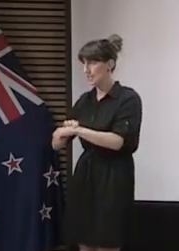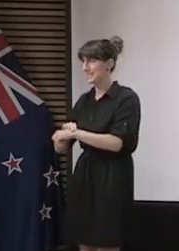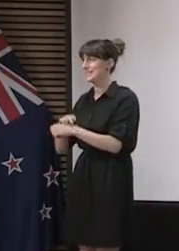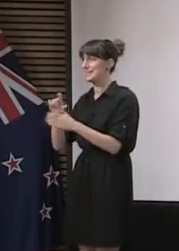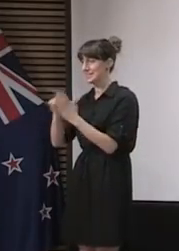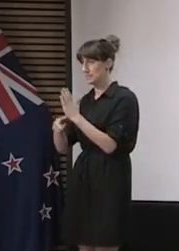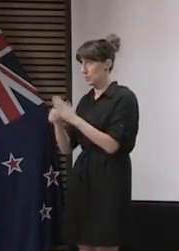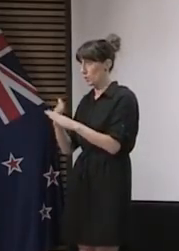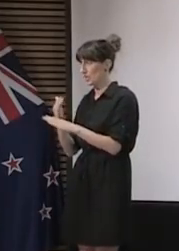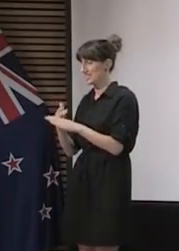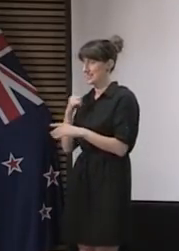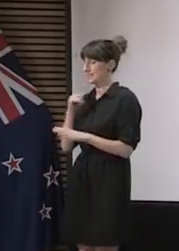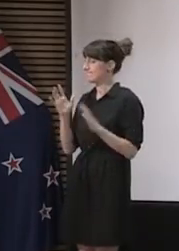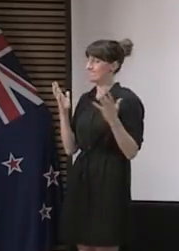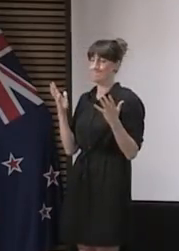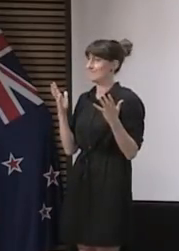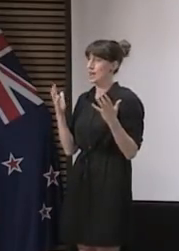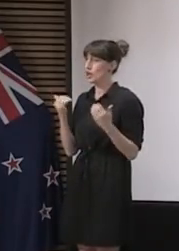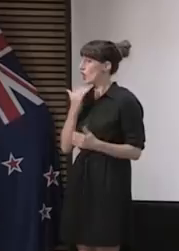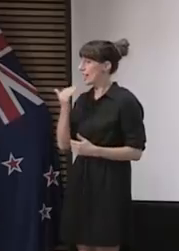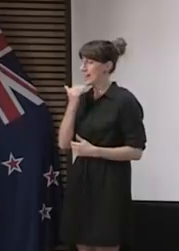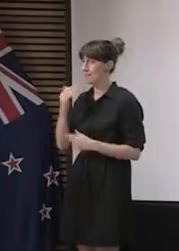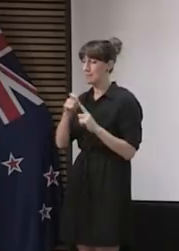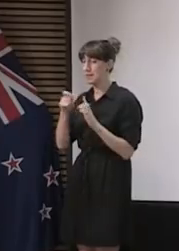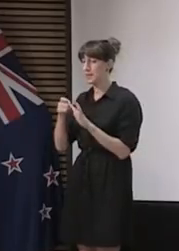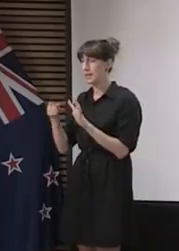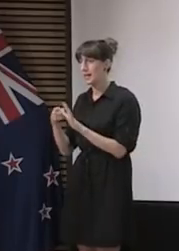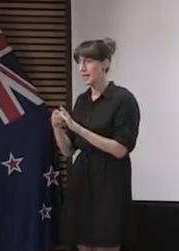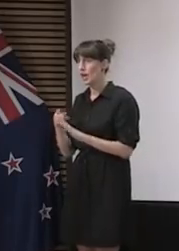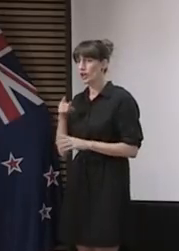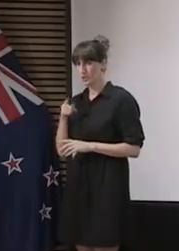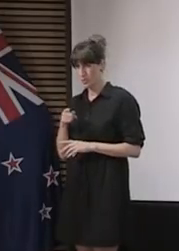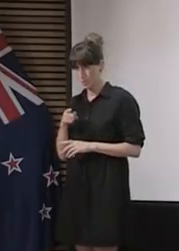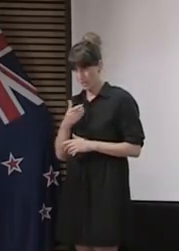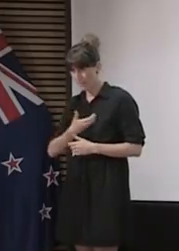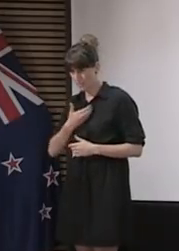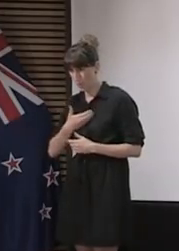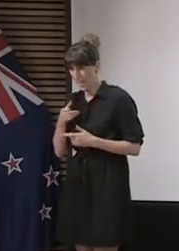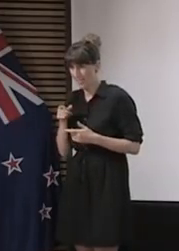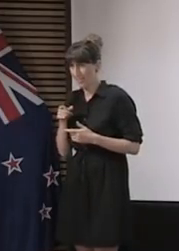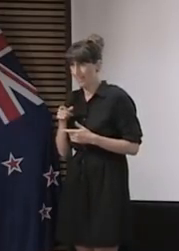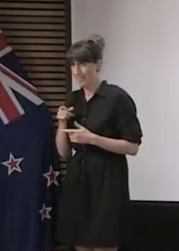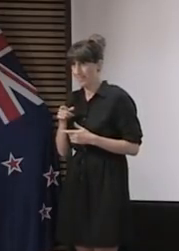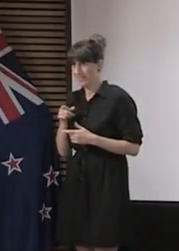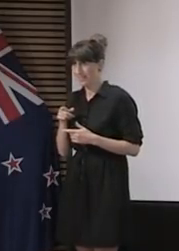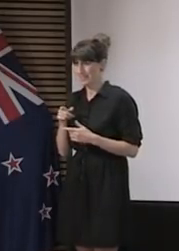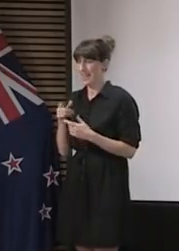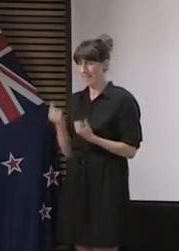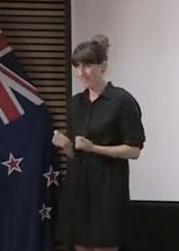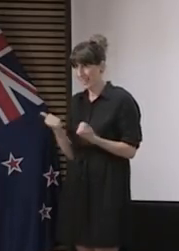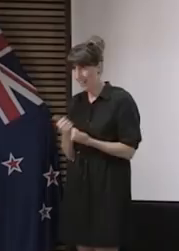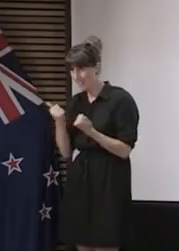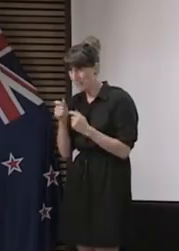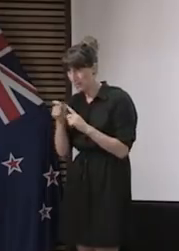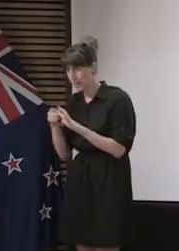their concernsabout PPE access, are youcomfortable that everything isworking well and if not